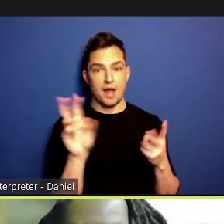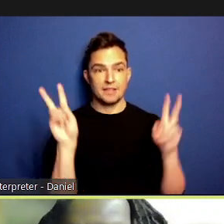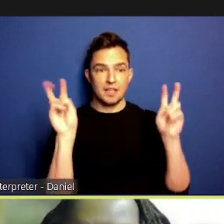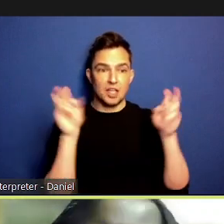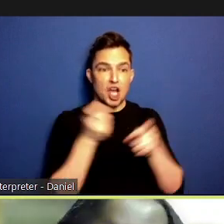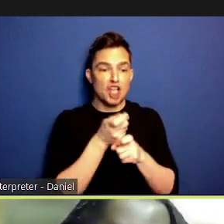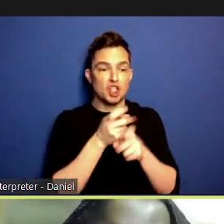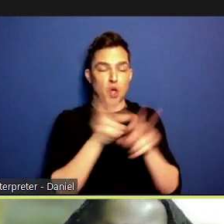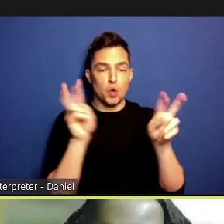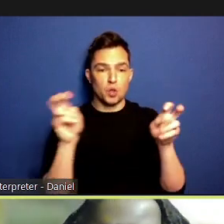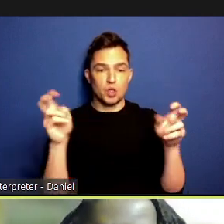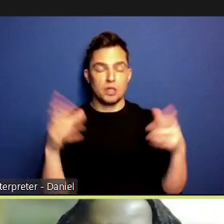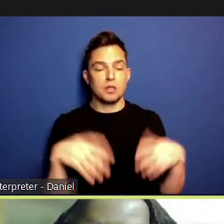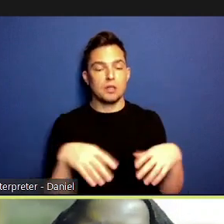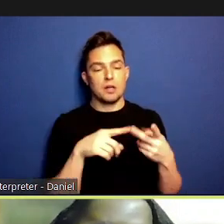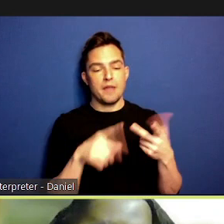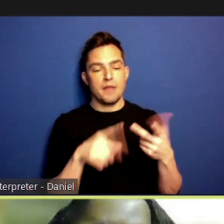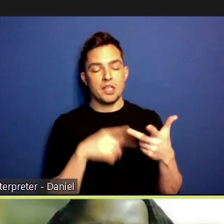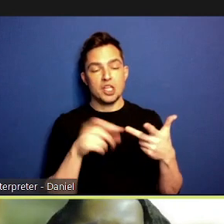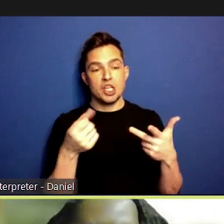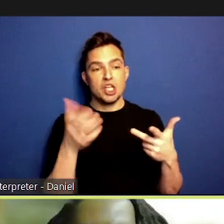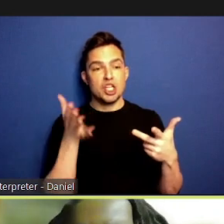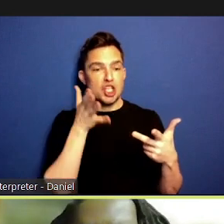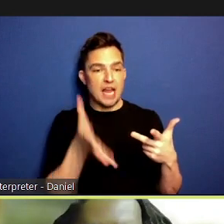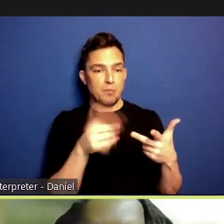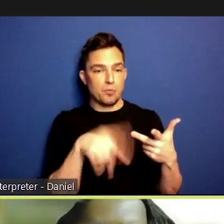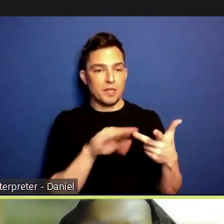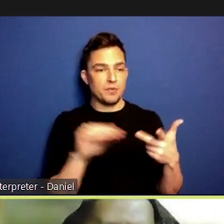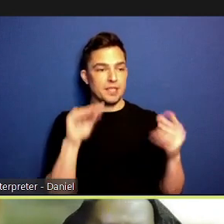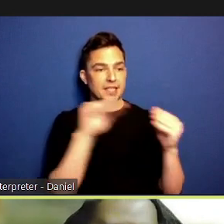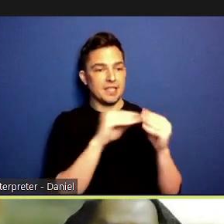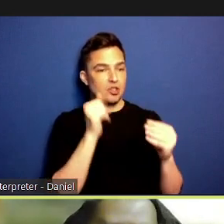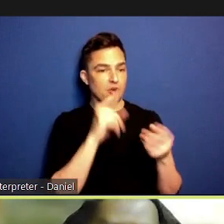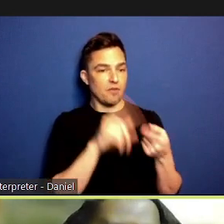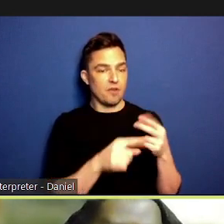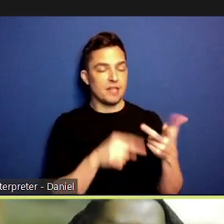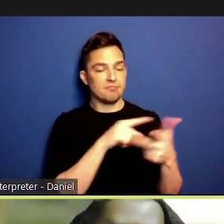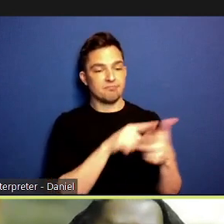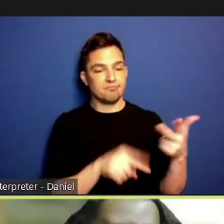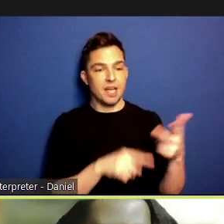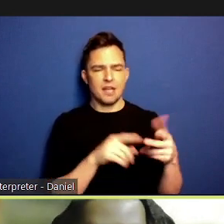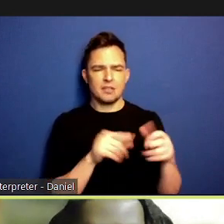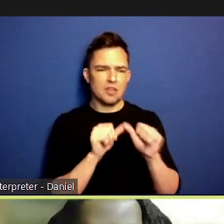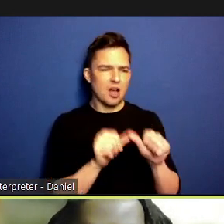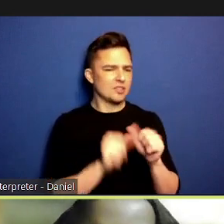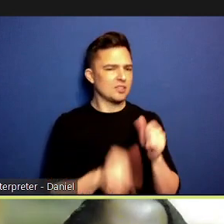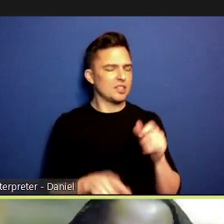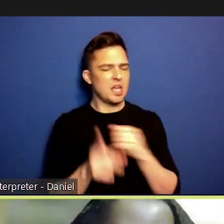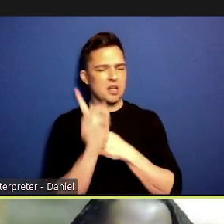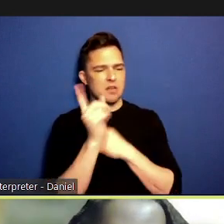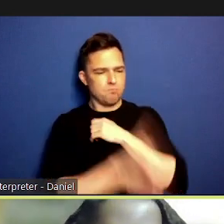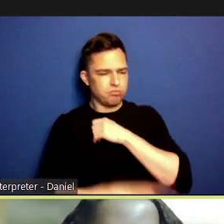to being shamed when he got caught kissing his girlfriend, to also being constantly reprimanded by educators for being too loud.